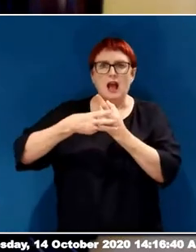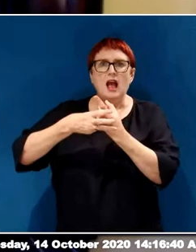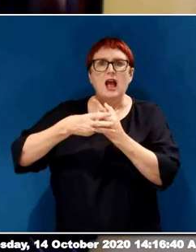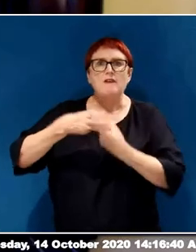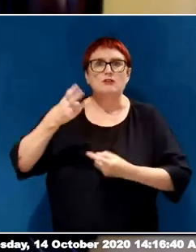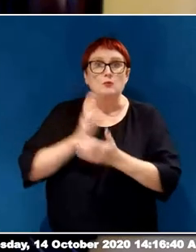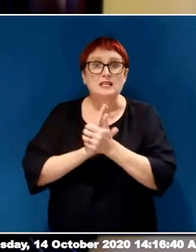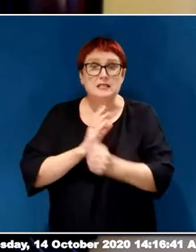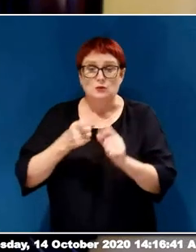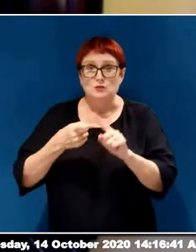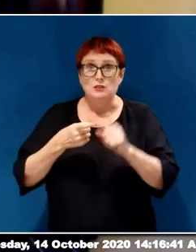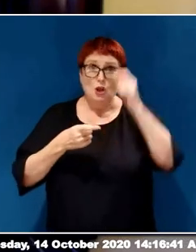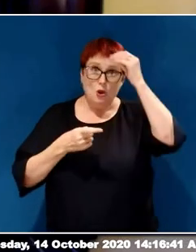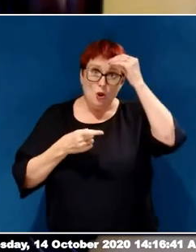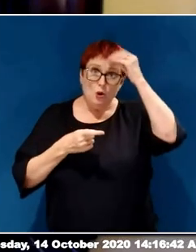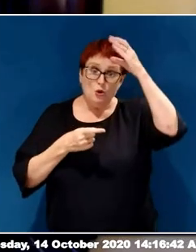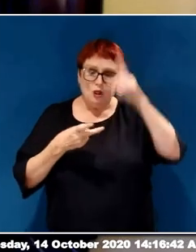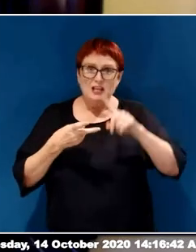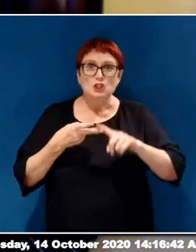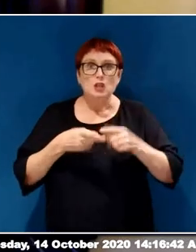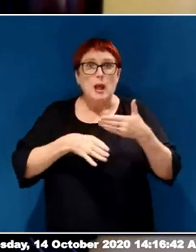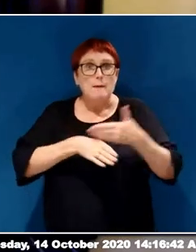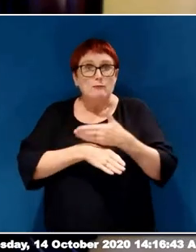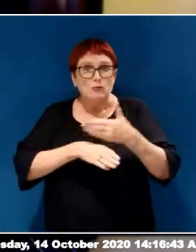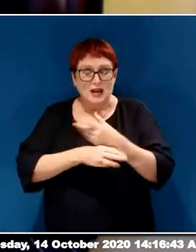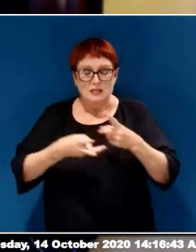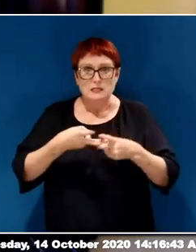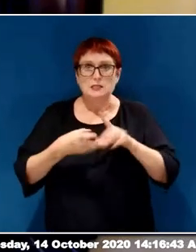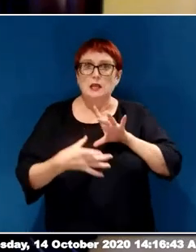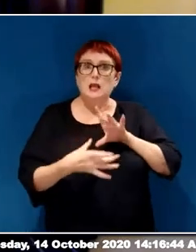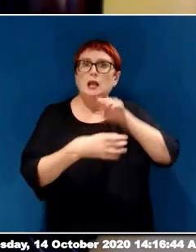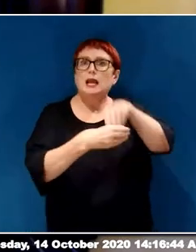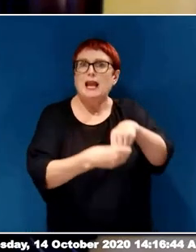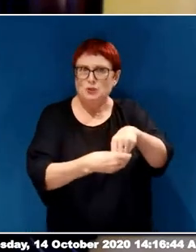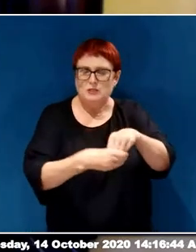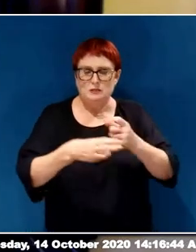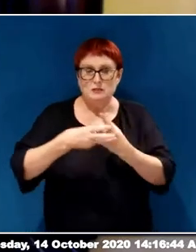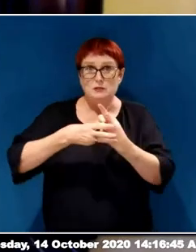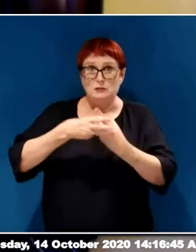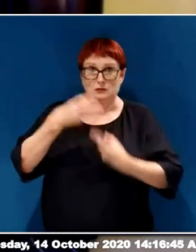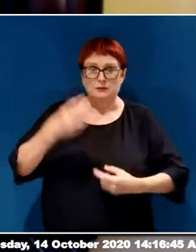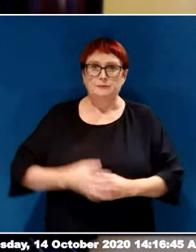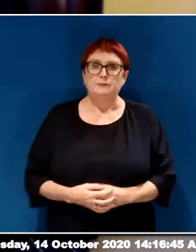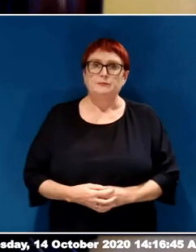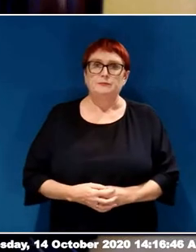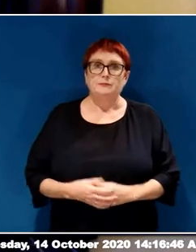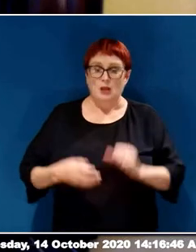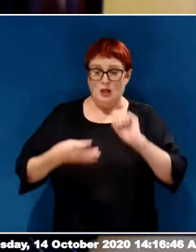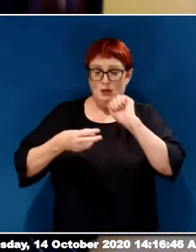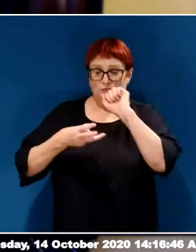professional engagement. There are standards within each of those domains and there are focus areas